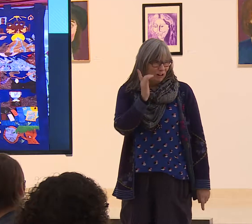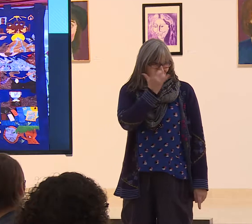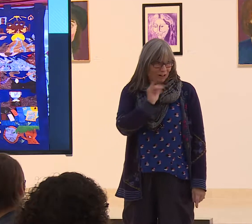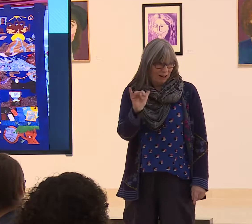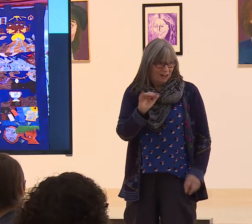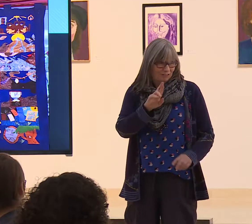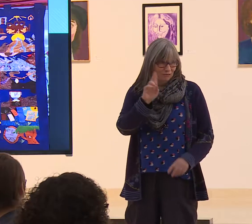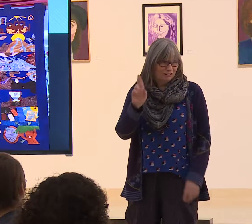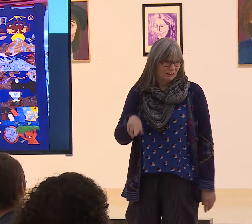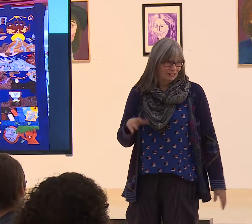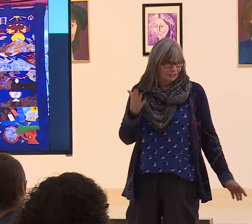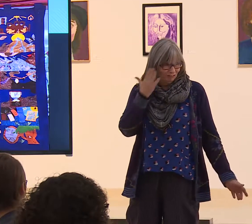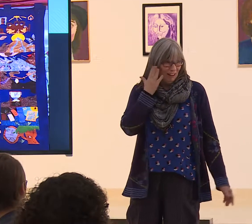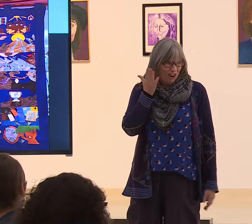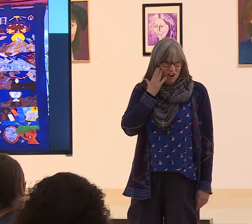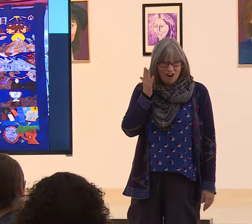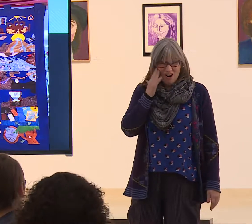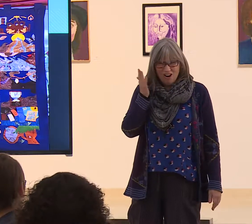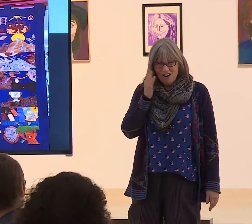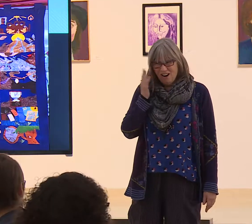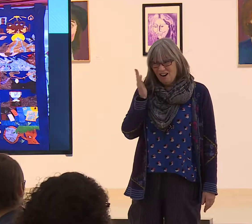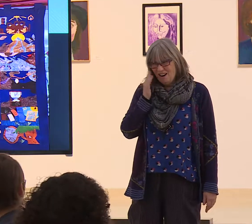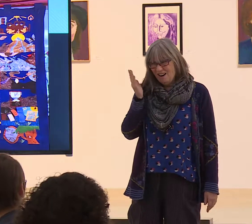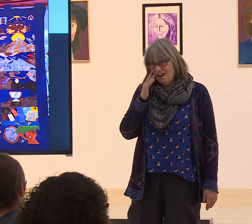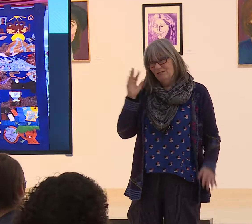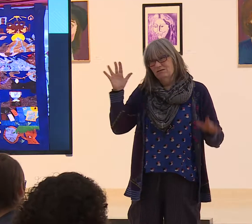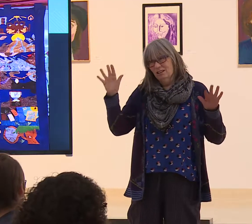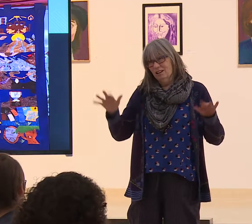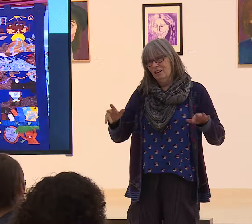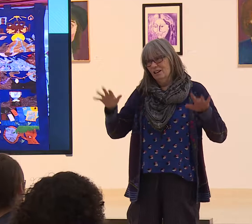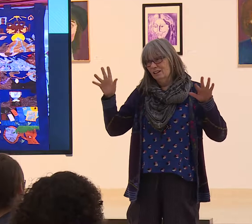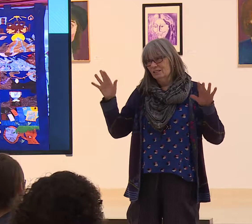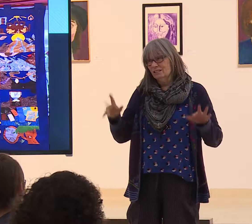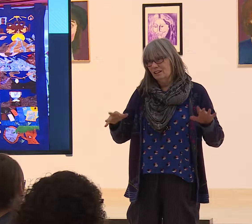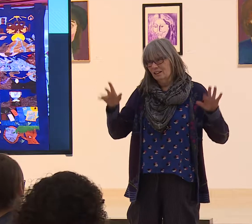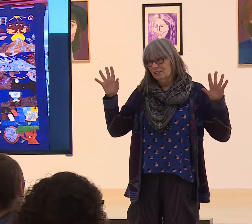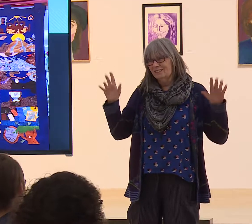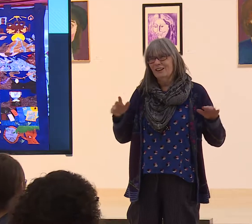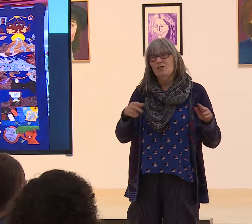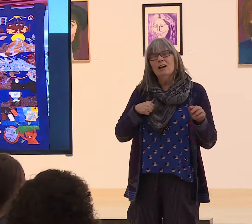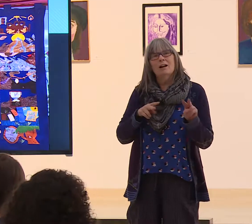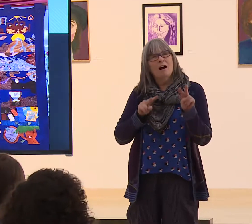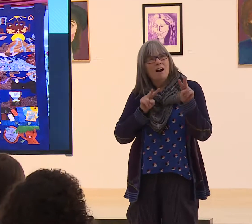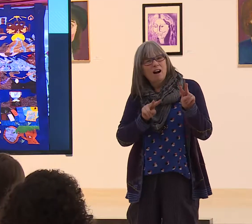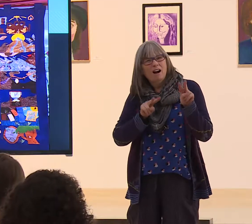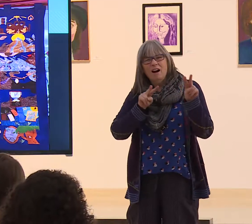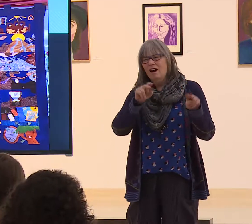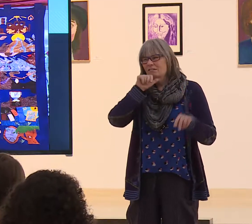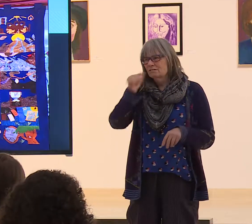the month of February, what that looks like in Rochester. You guys are all familiar, mountains of snow.